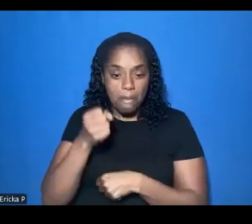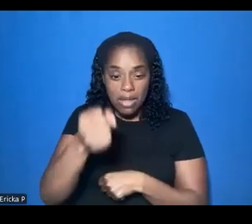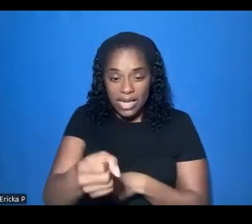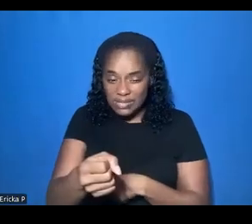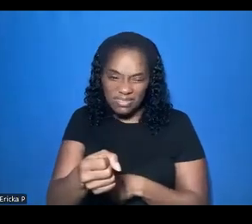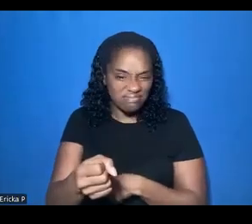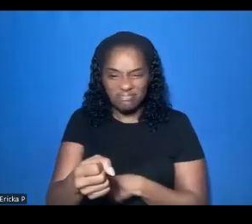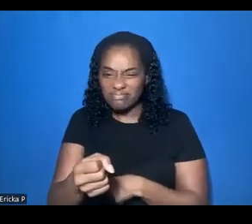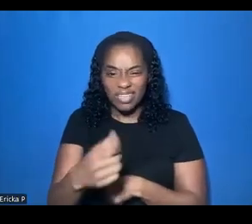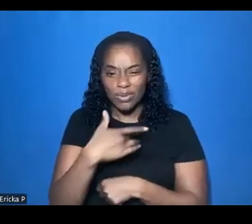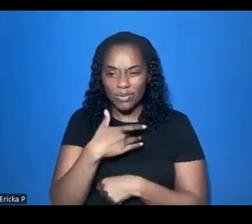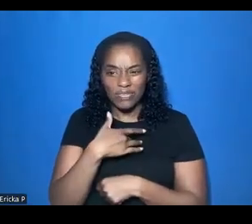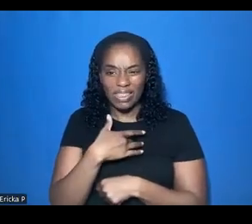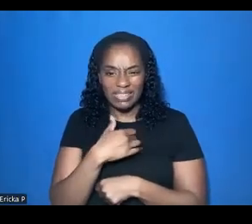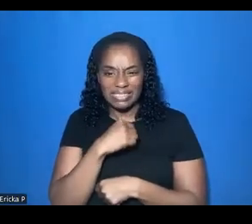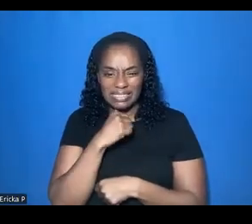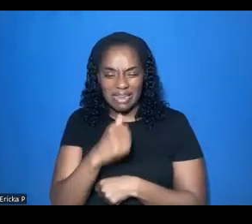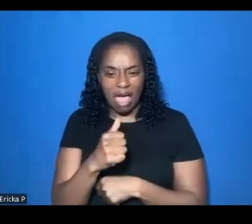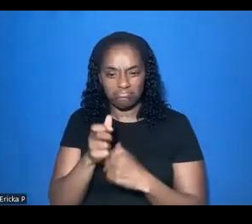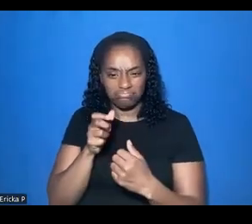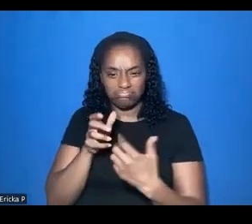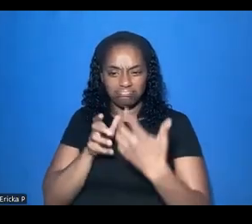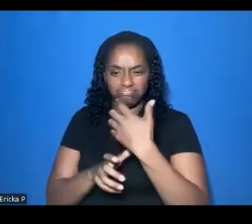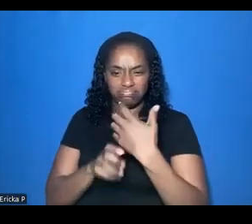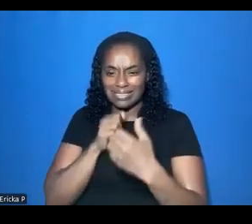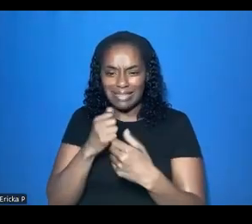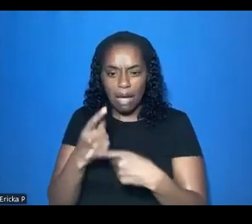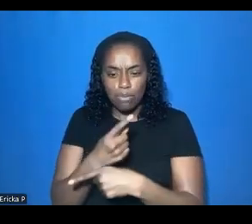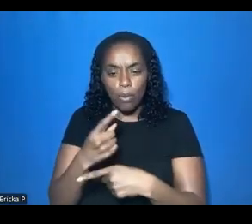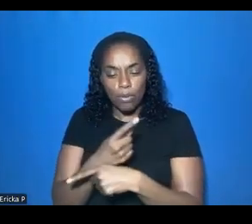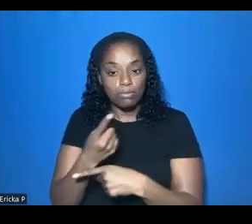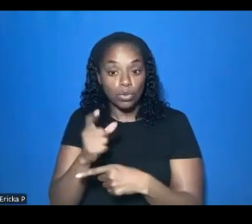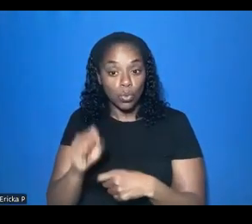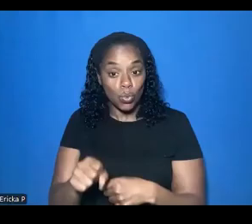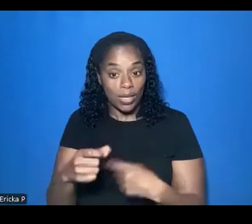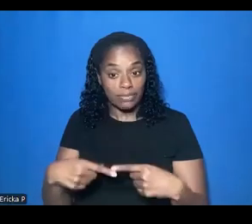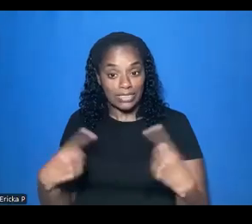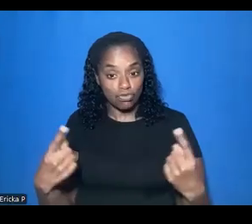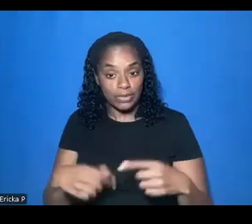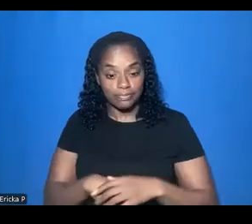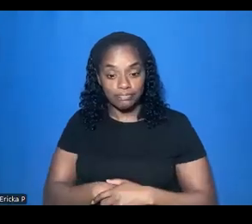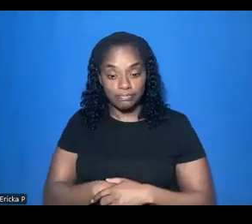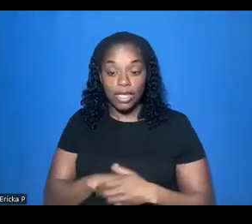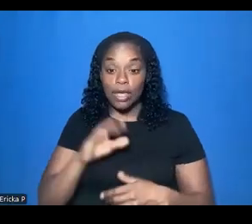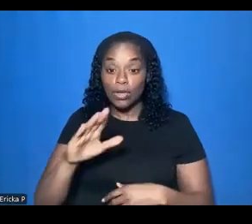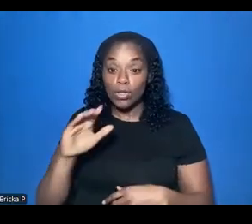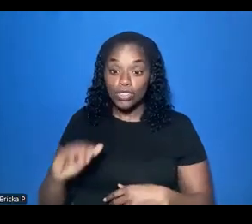If you feel that placement is and is not an appropriate placement, your child has a right to a Free and Appropriate